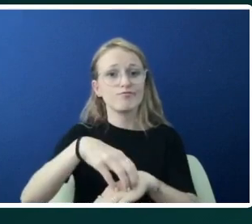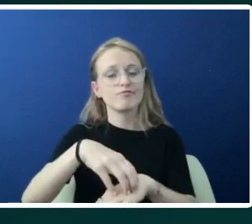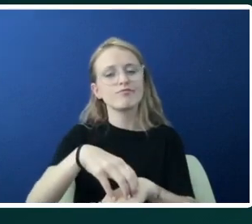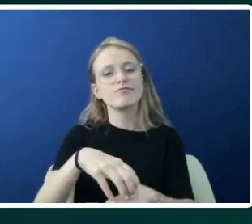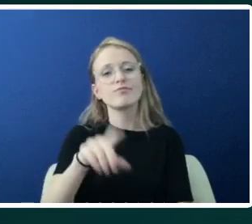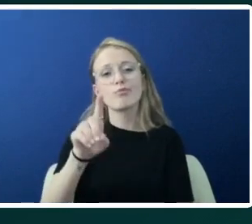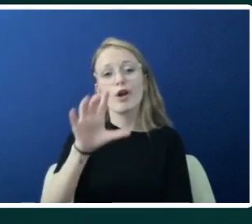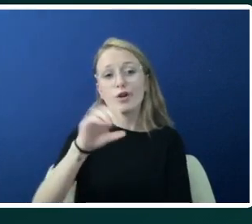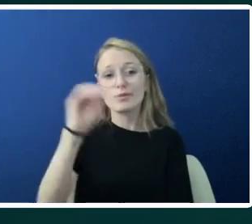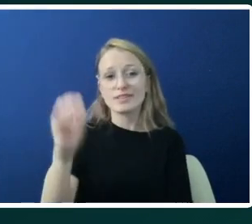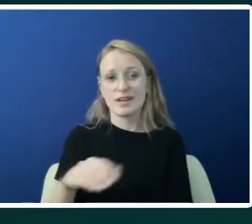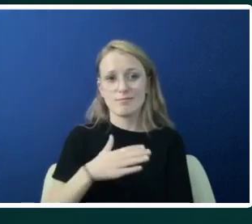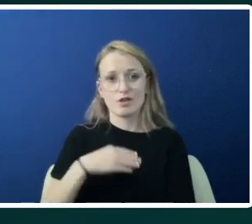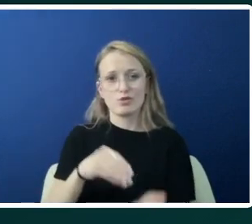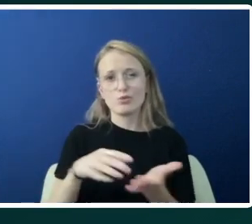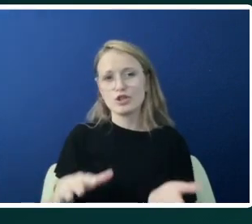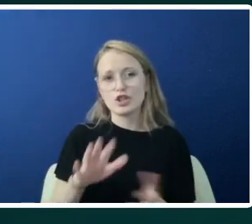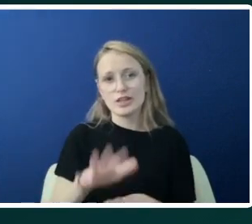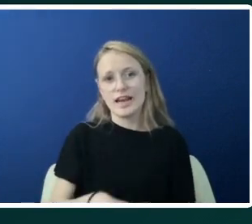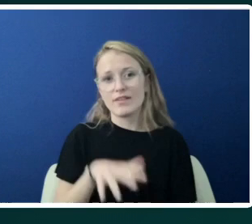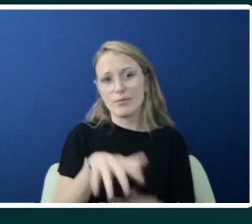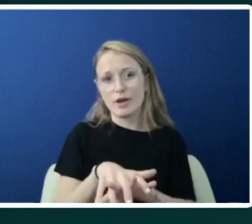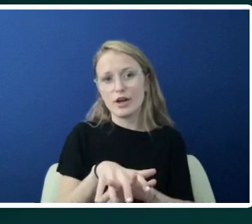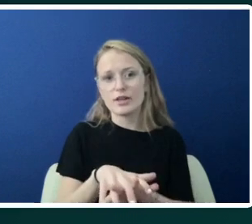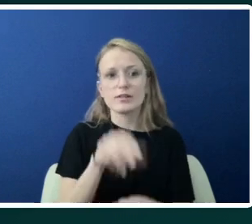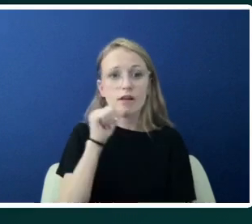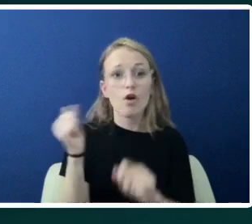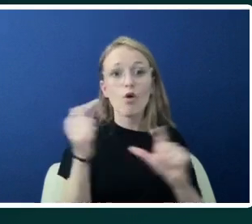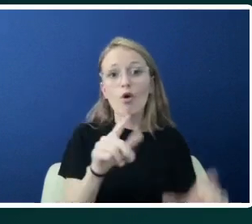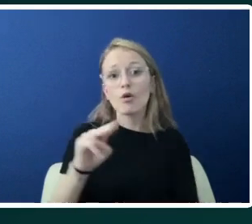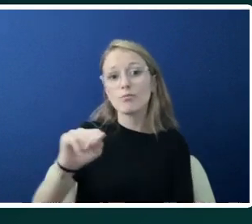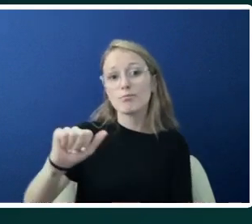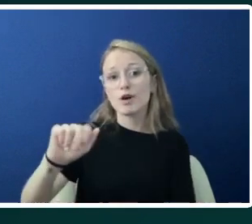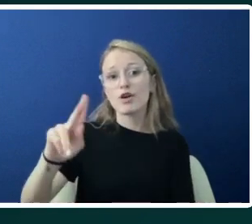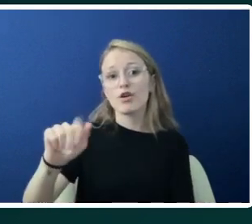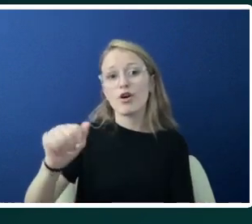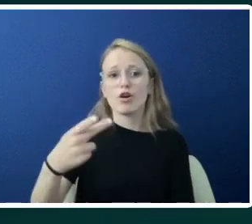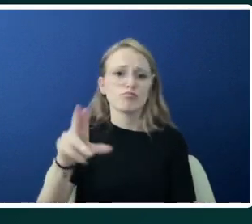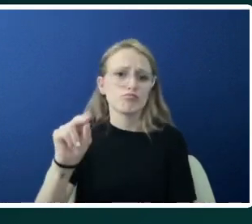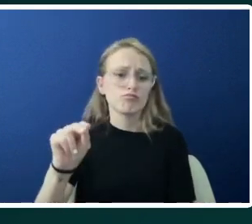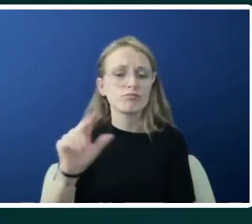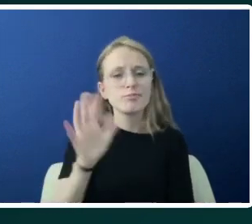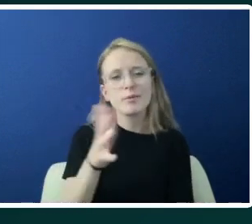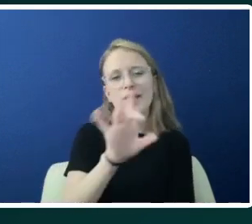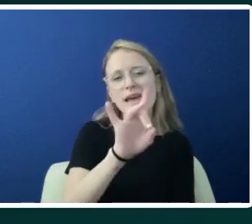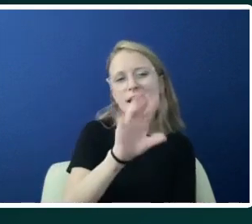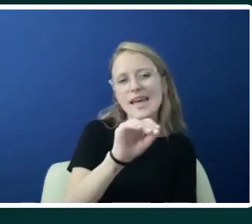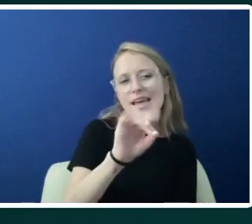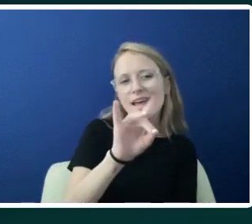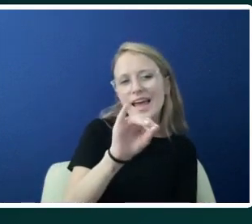maybe 80, somewhere in the 80 percent range, you know, 80 to 85 percent range are Makah.